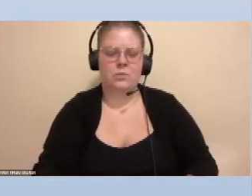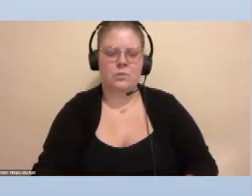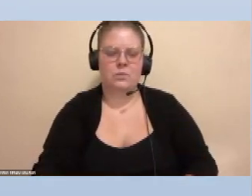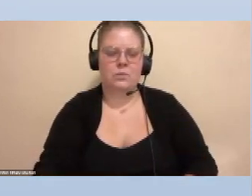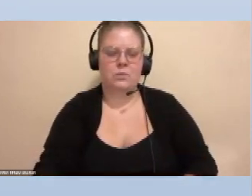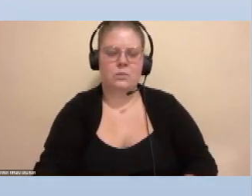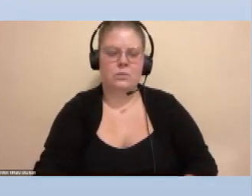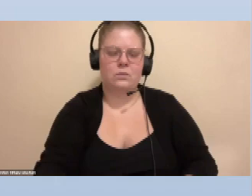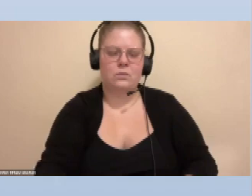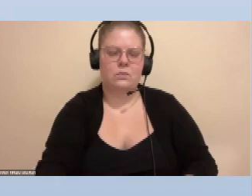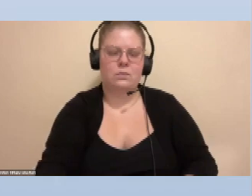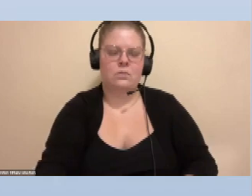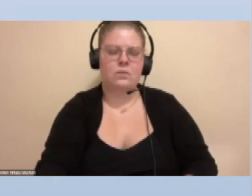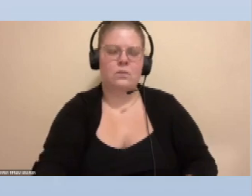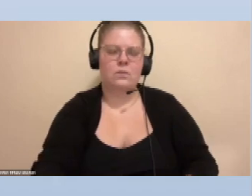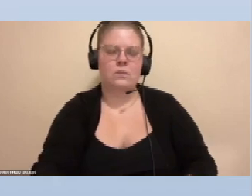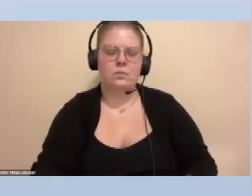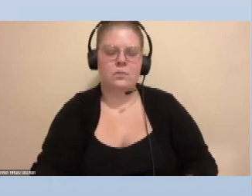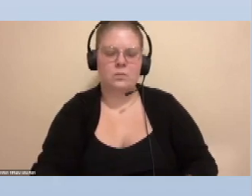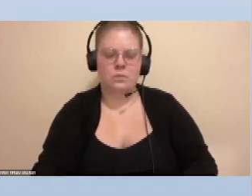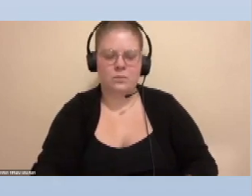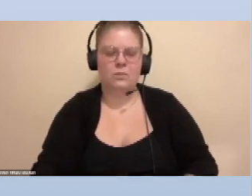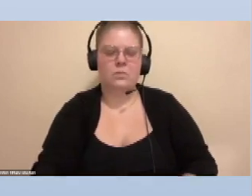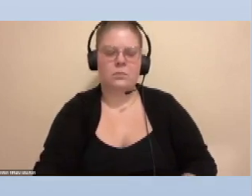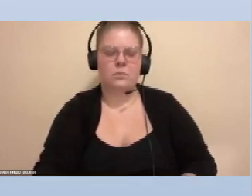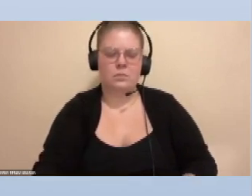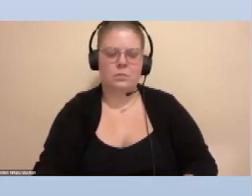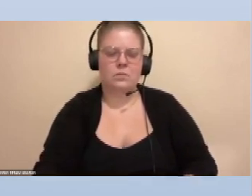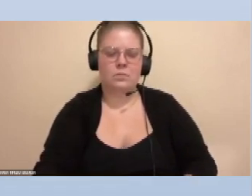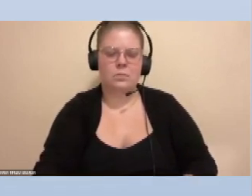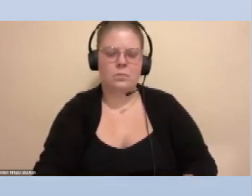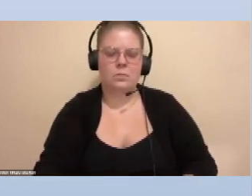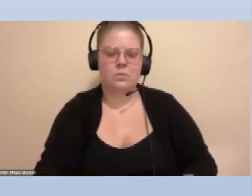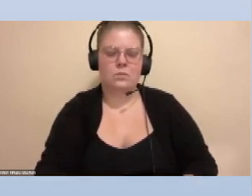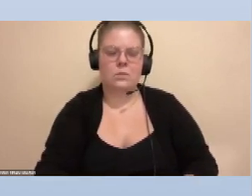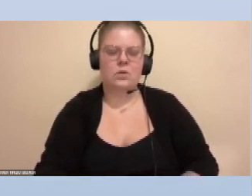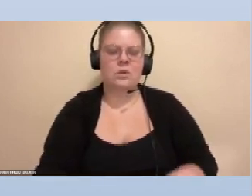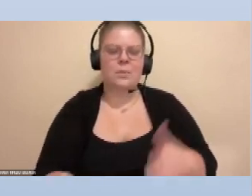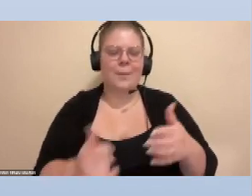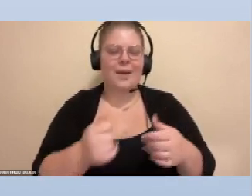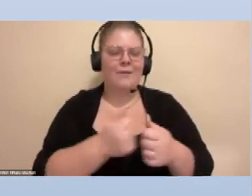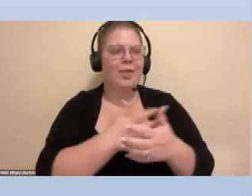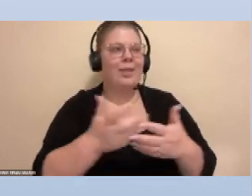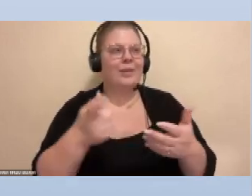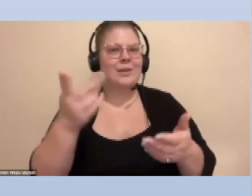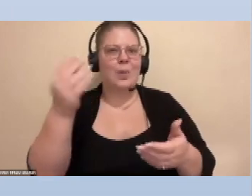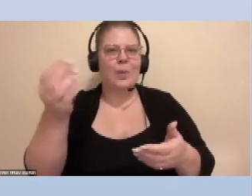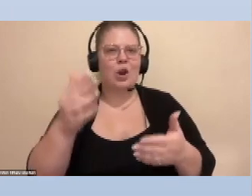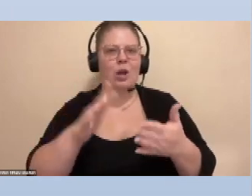all of that that exists out there on the internet. I'm kind of thinking that a lot of it will be